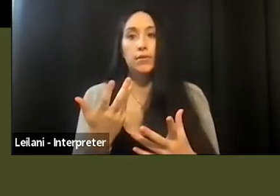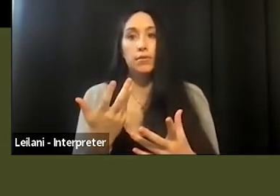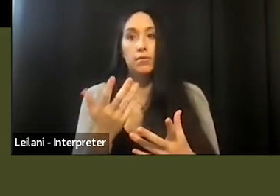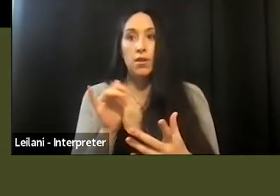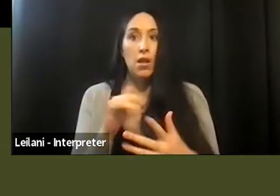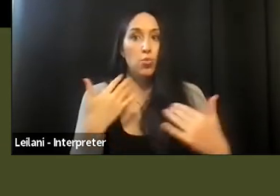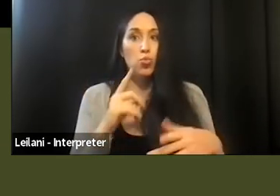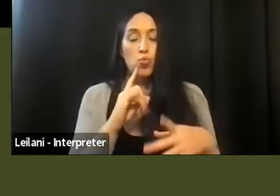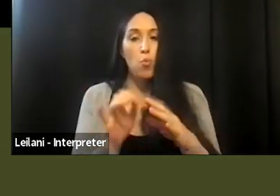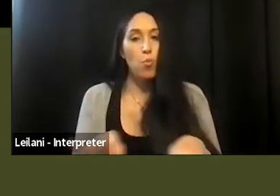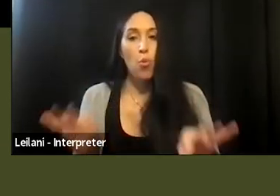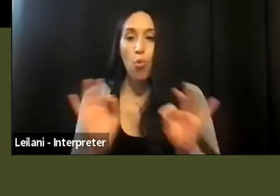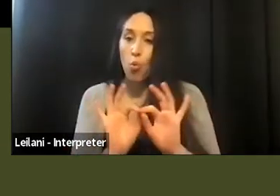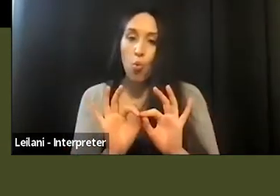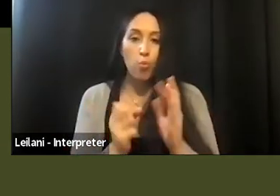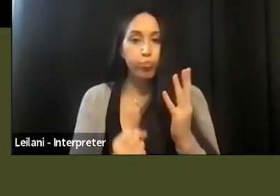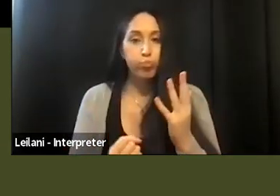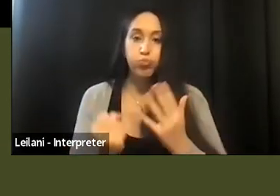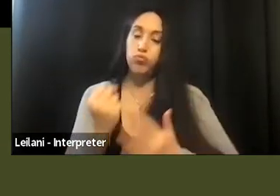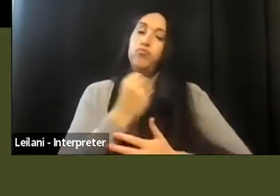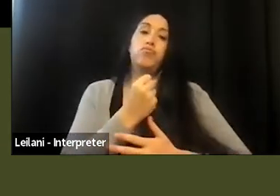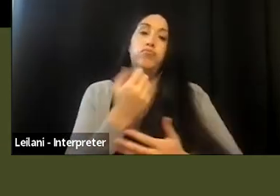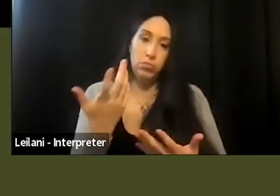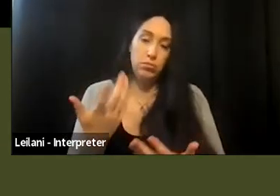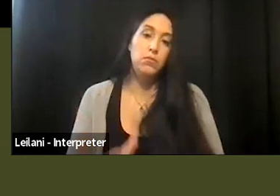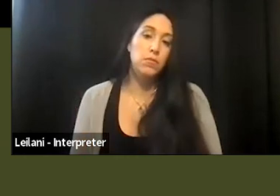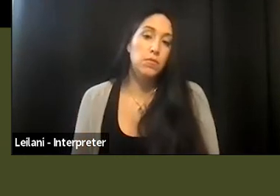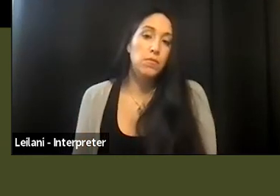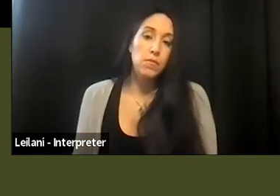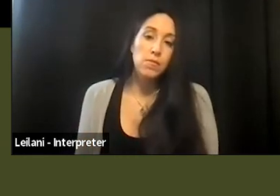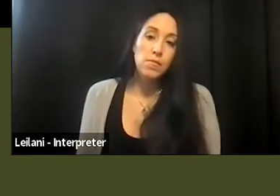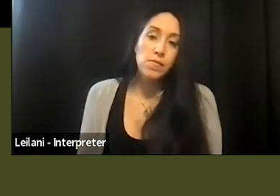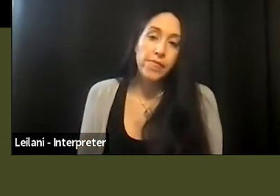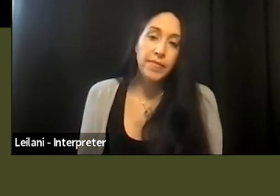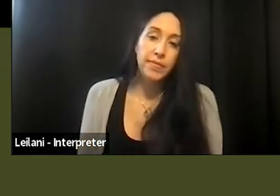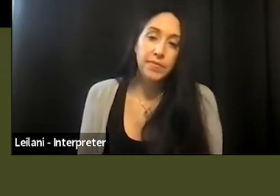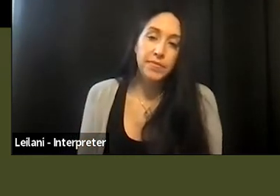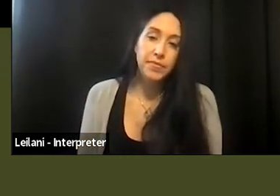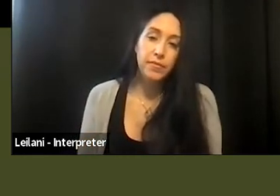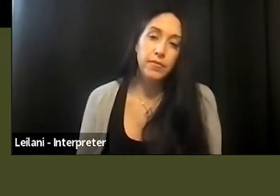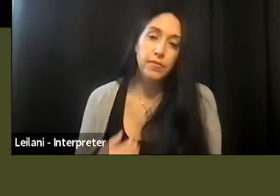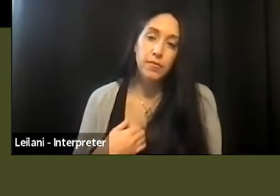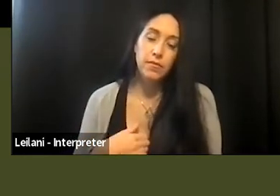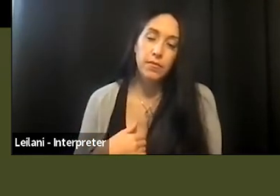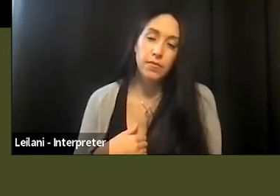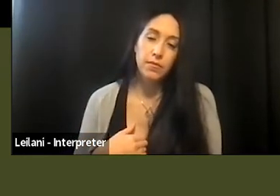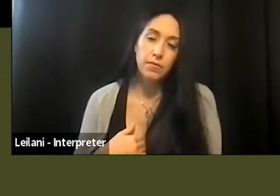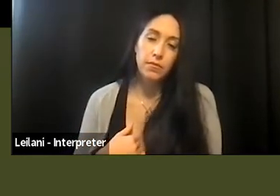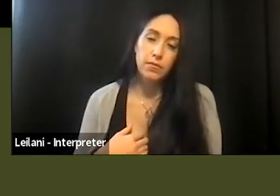cases that really need to be taken in consideration and how we can create a system to facilitate.